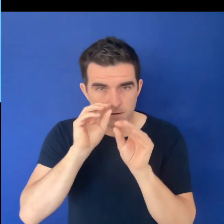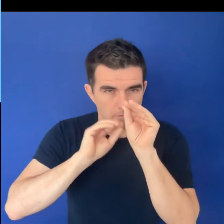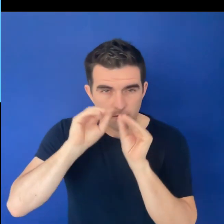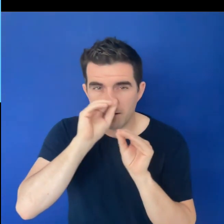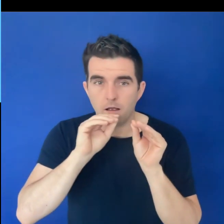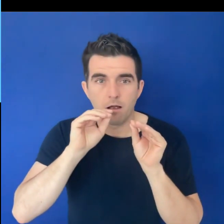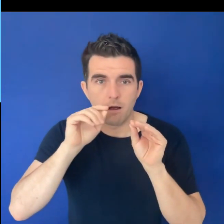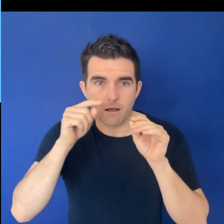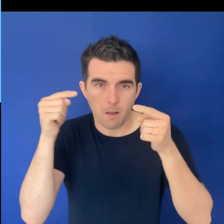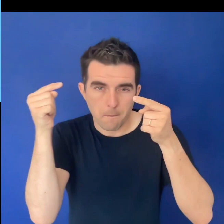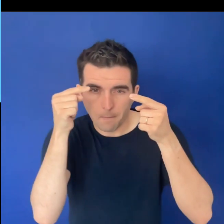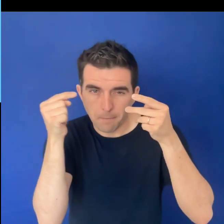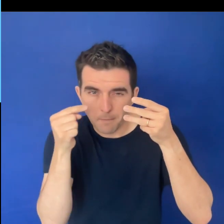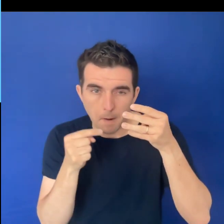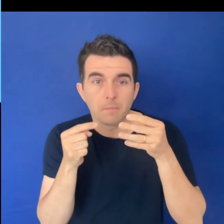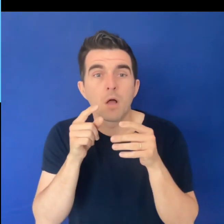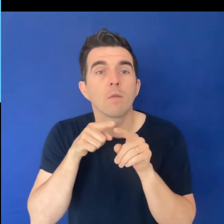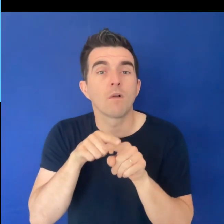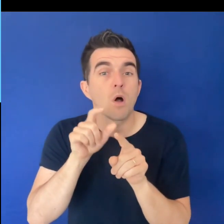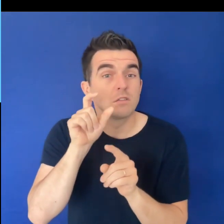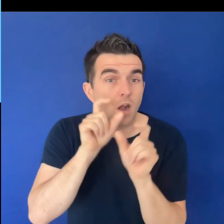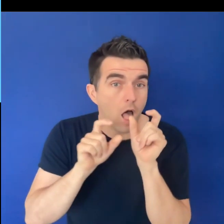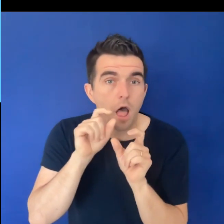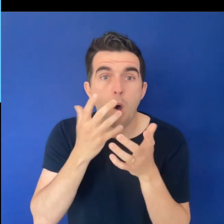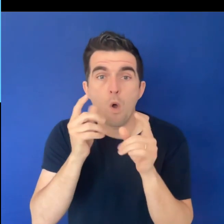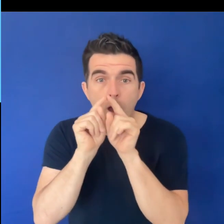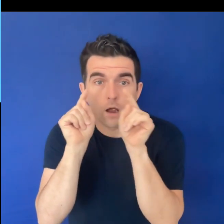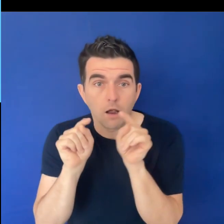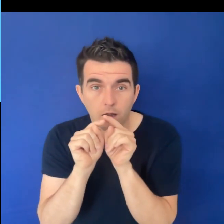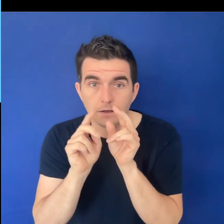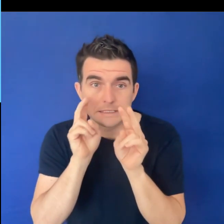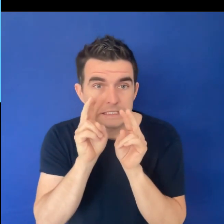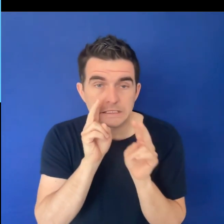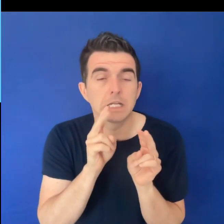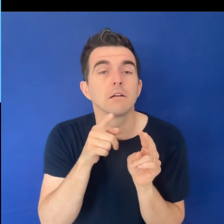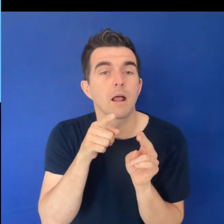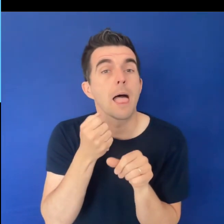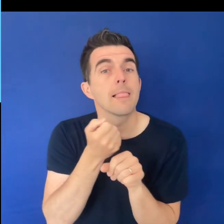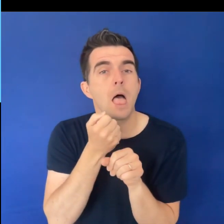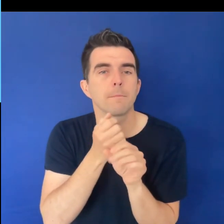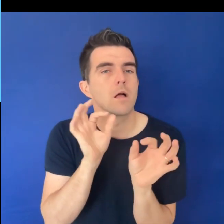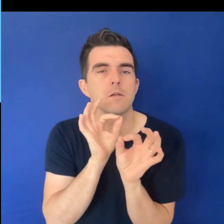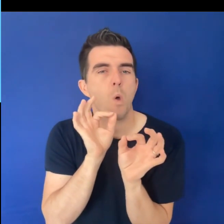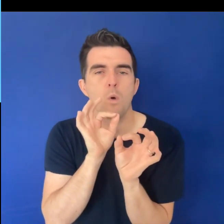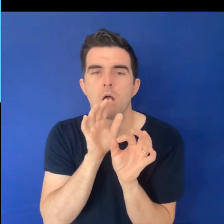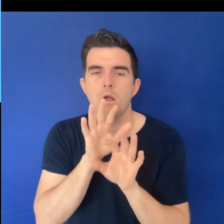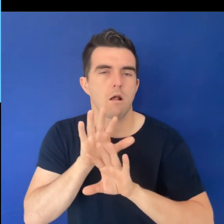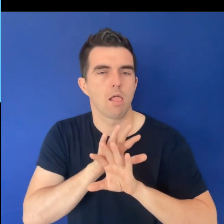the correct track as per colour or icon. This game has no fail state, and no matter